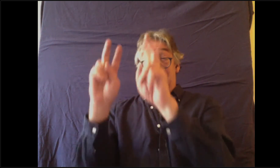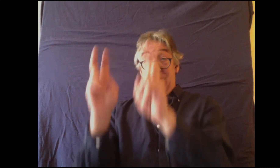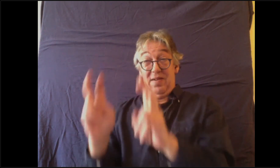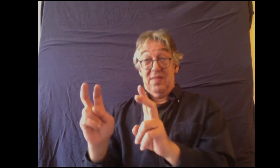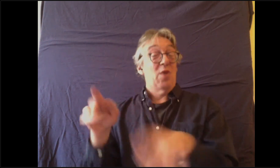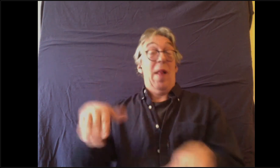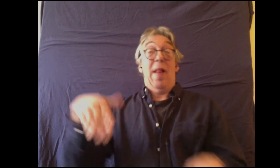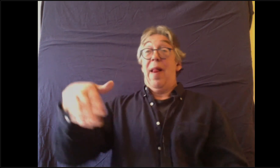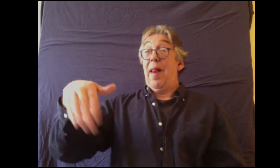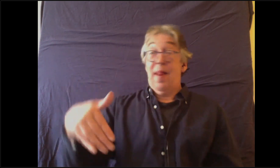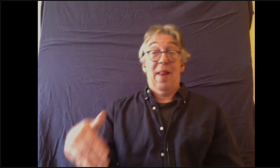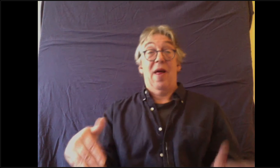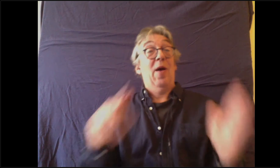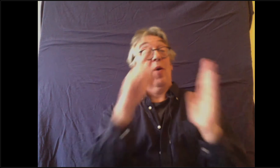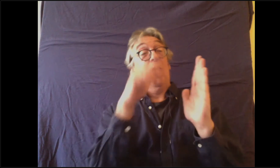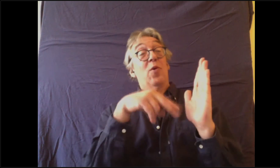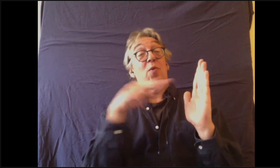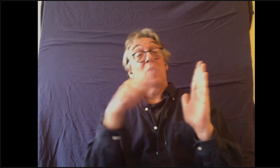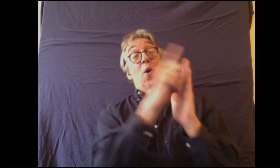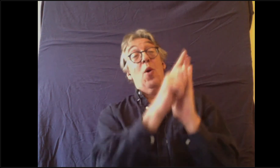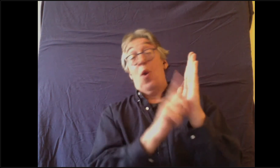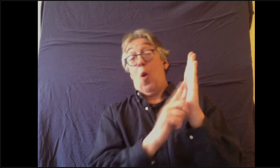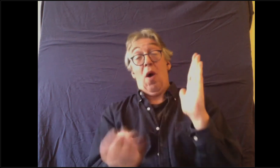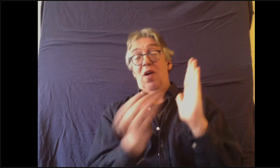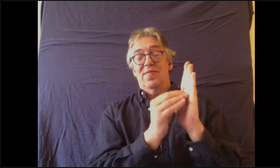They do the national advocacy on national issues